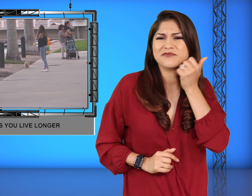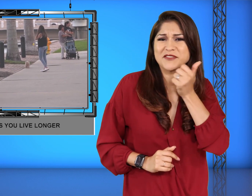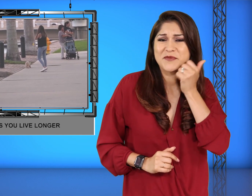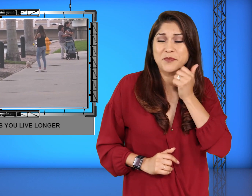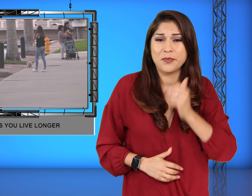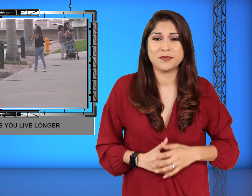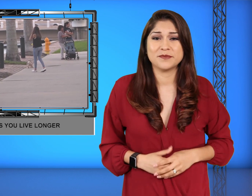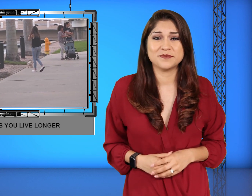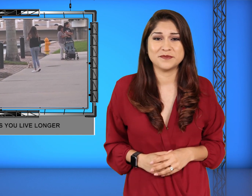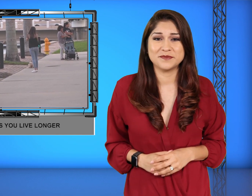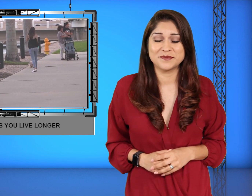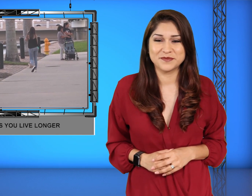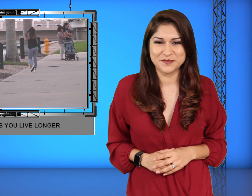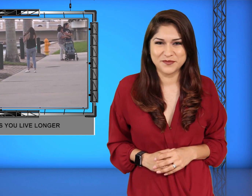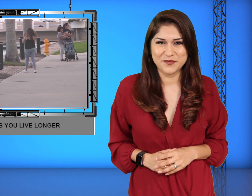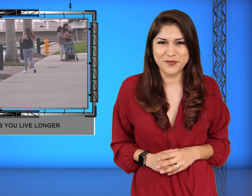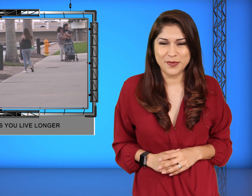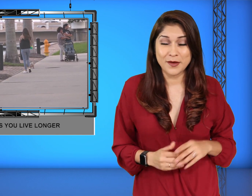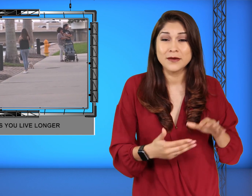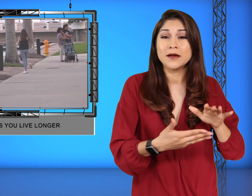a day.